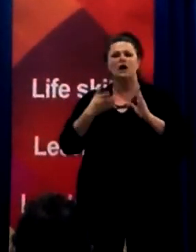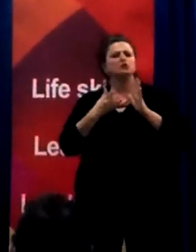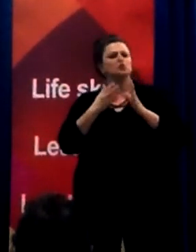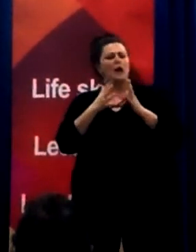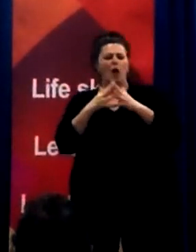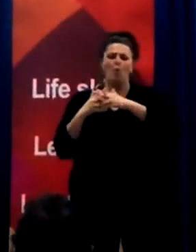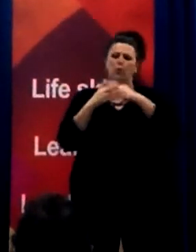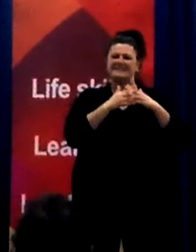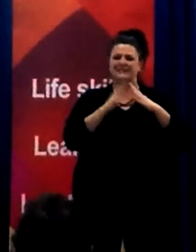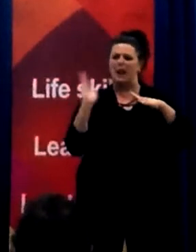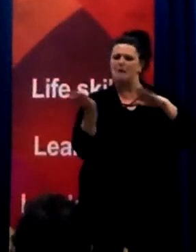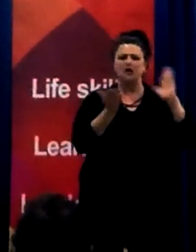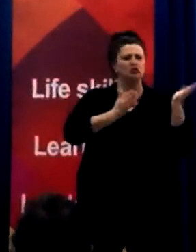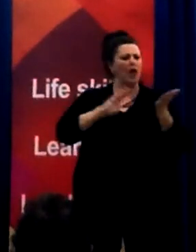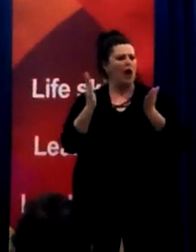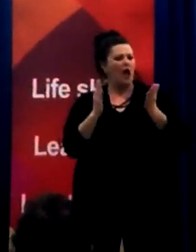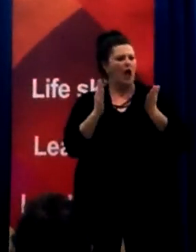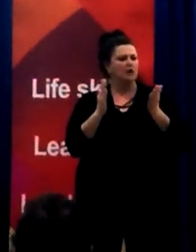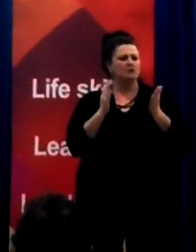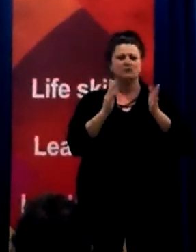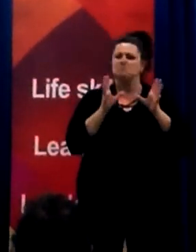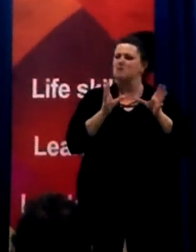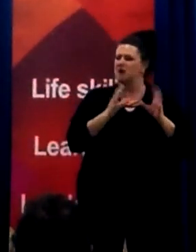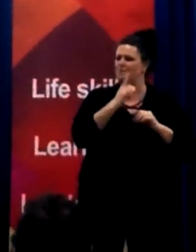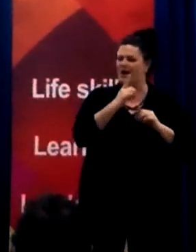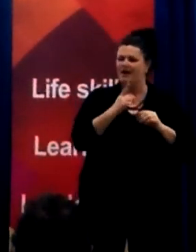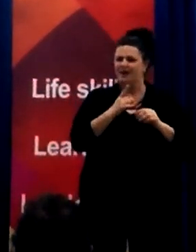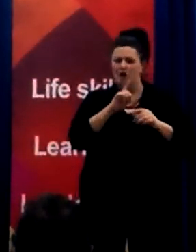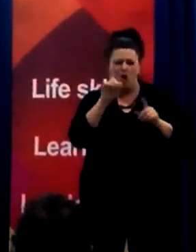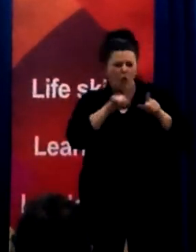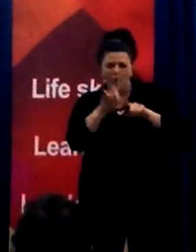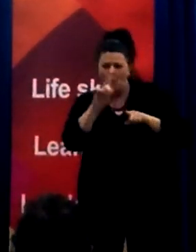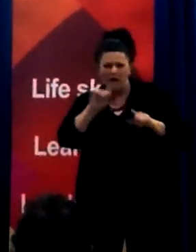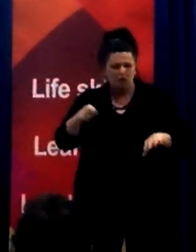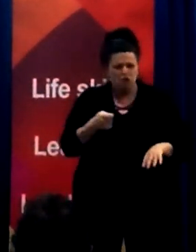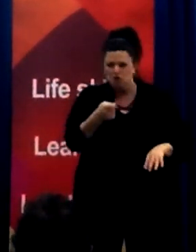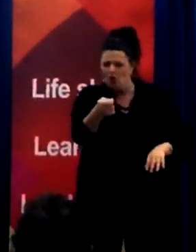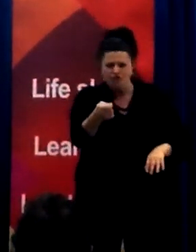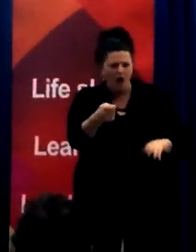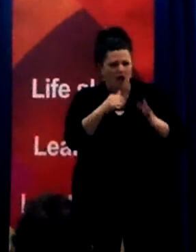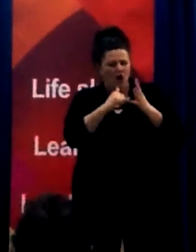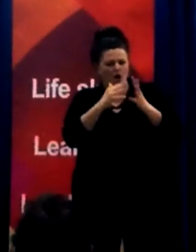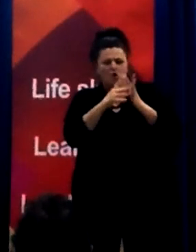It’s not a usual martial art, but I am learning sword-fighting. And it’s not like fencing.